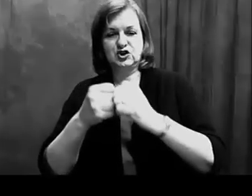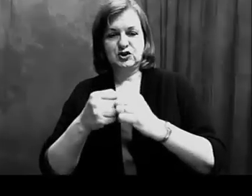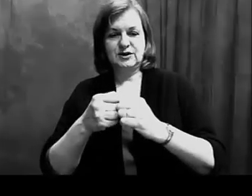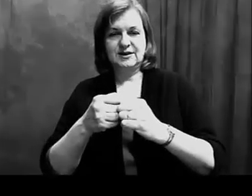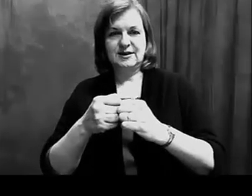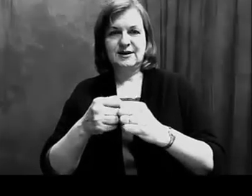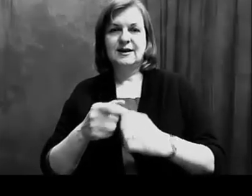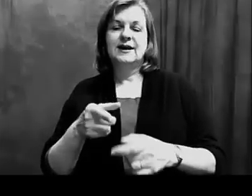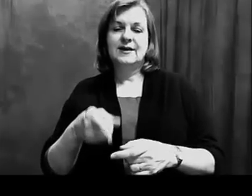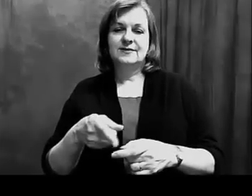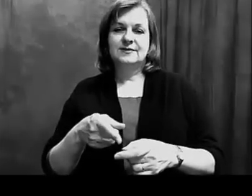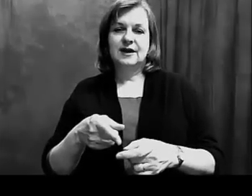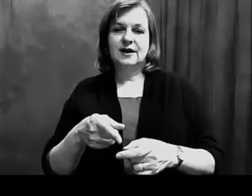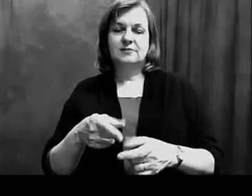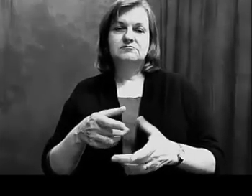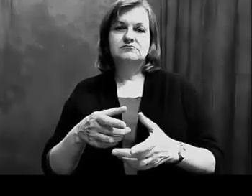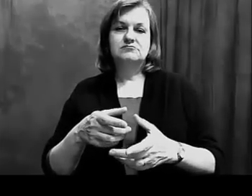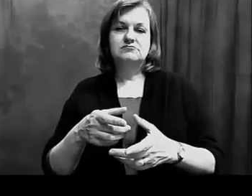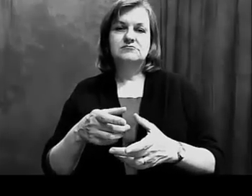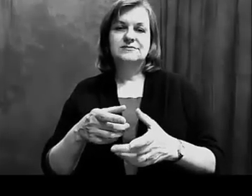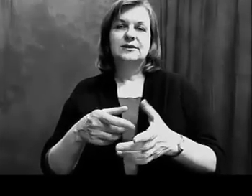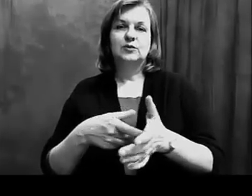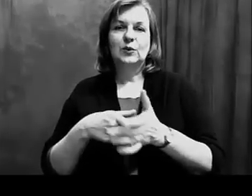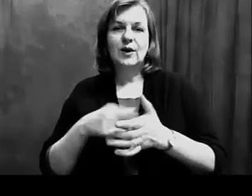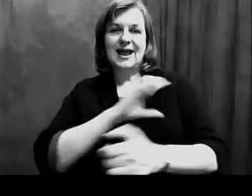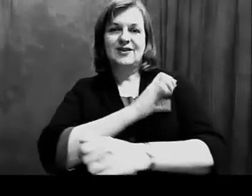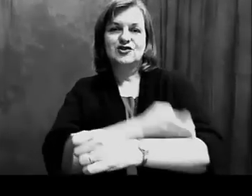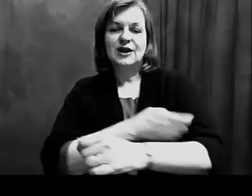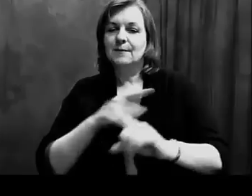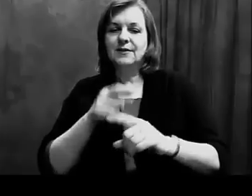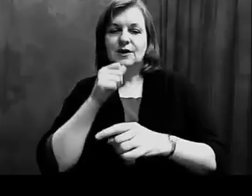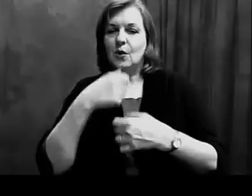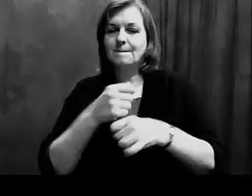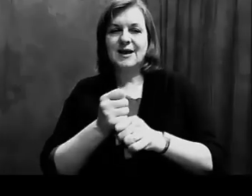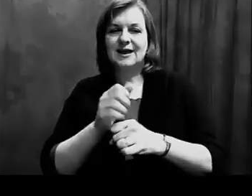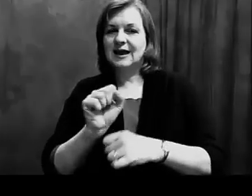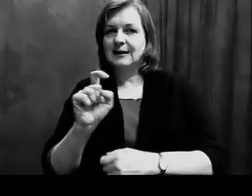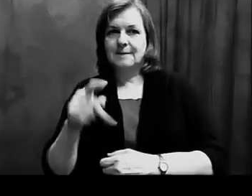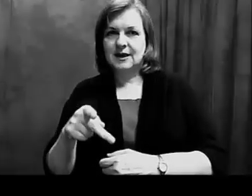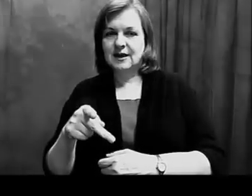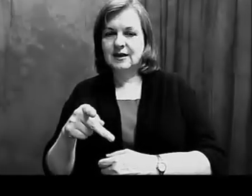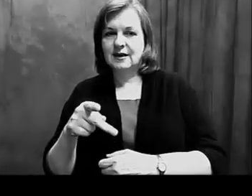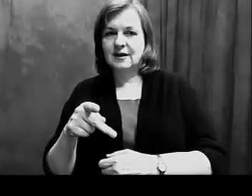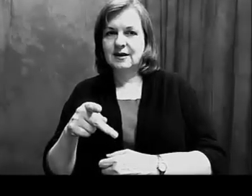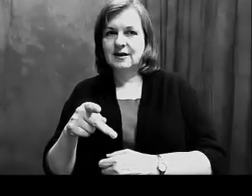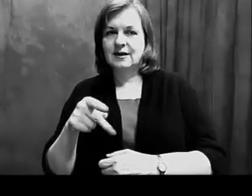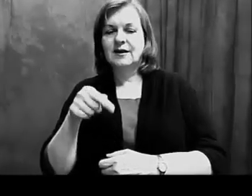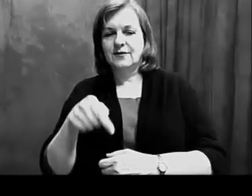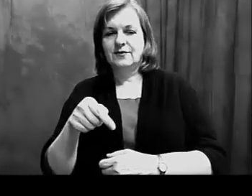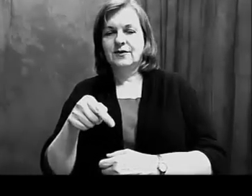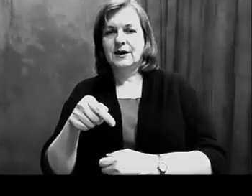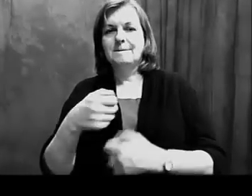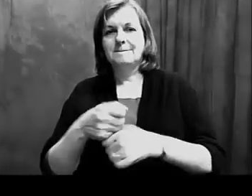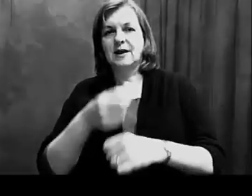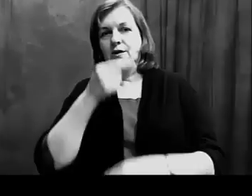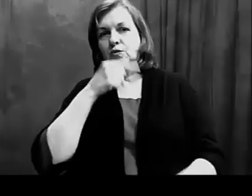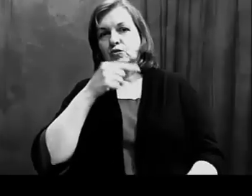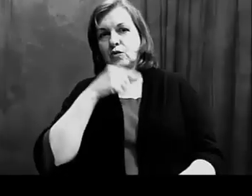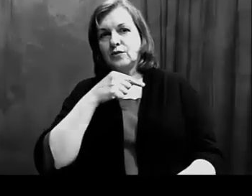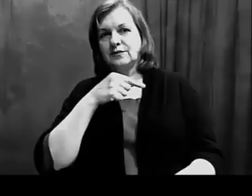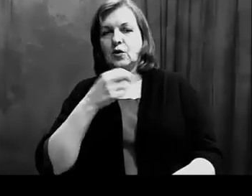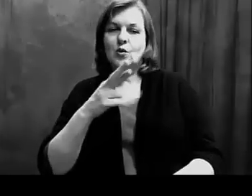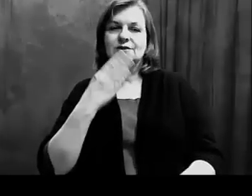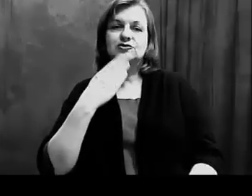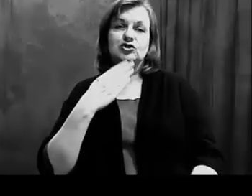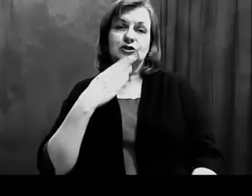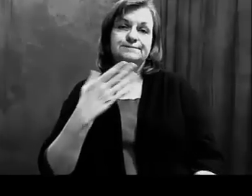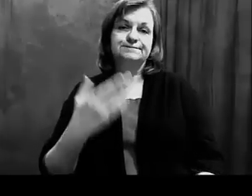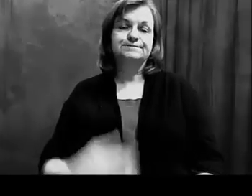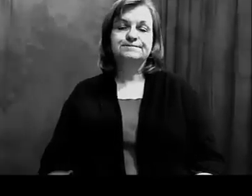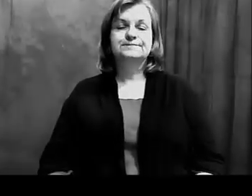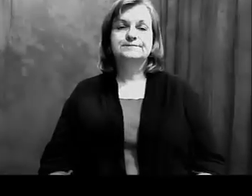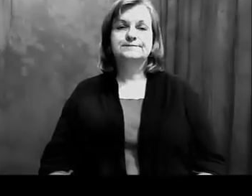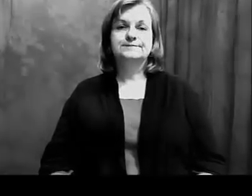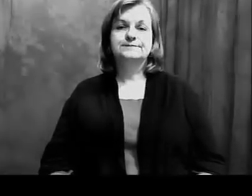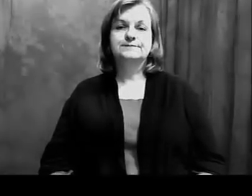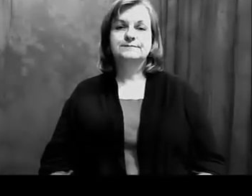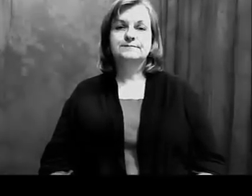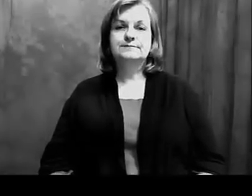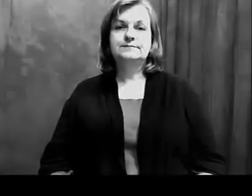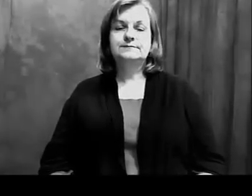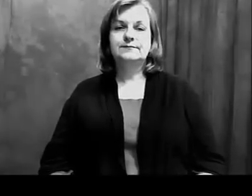they have a very similar structure -- they are very energy intense organelles -- they just don't make ATP -- they make glucose